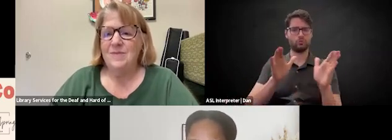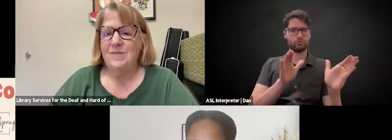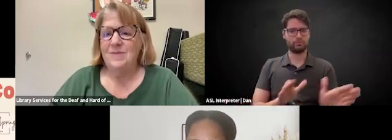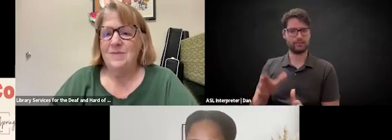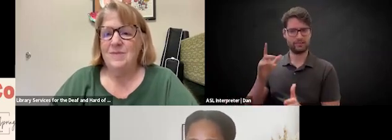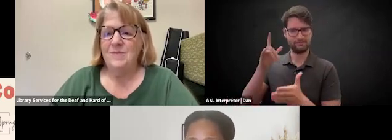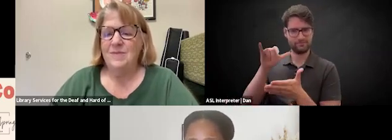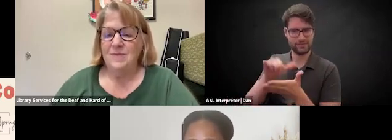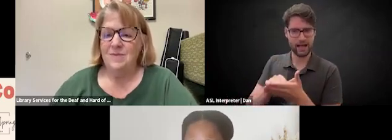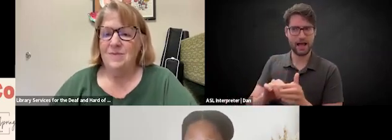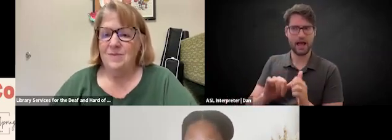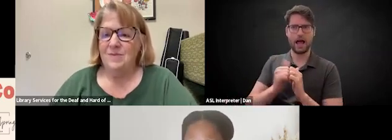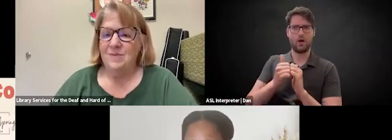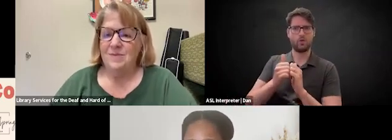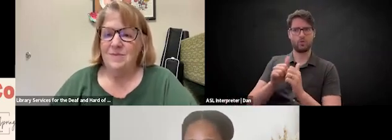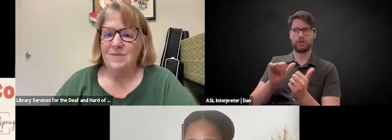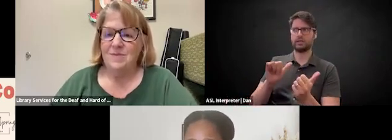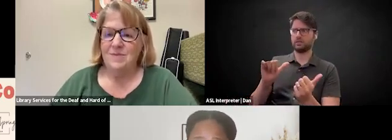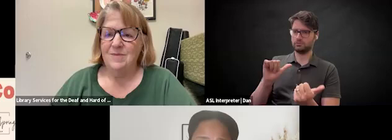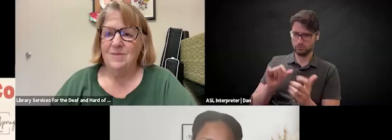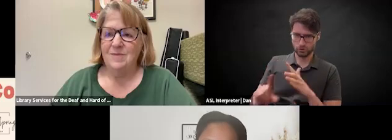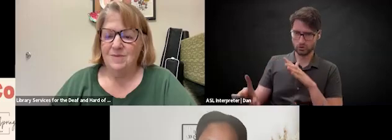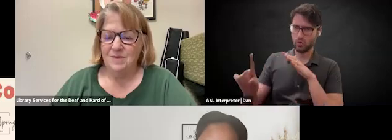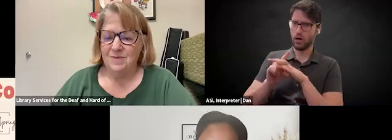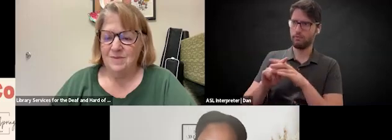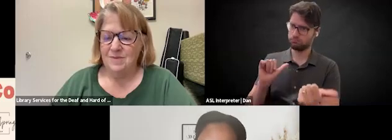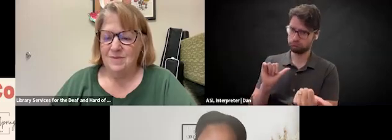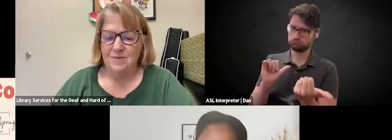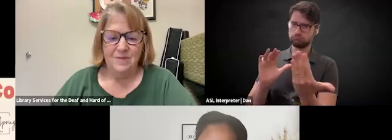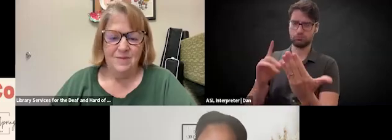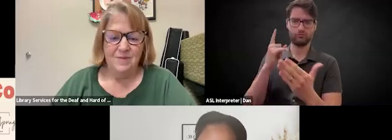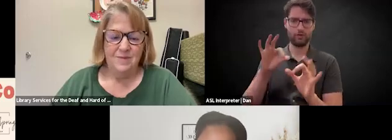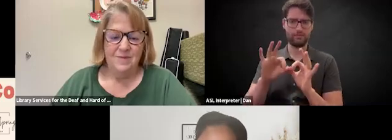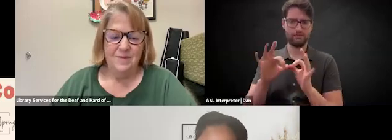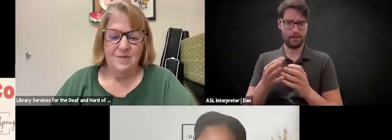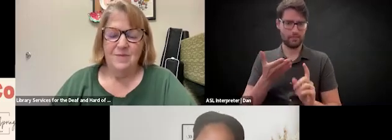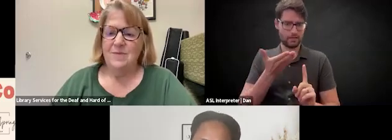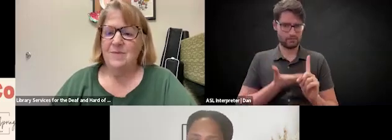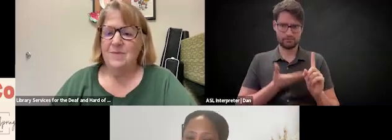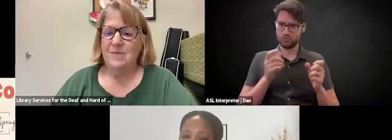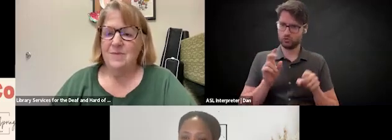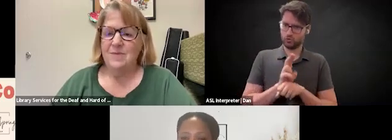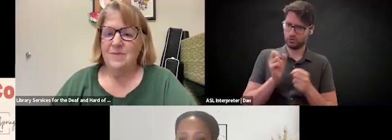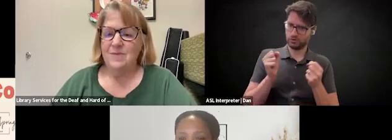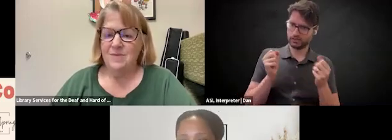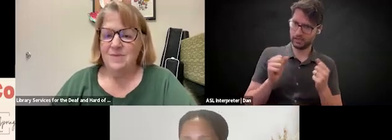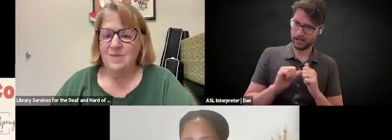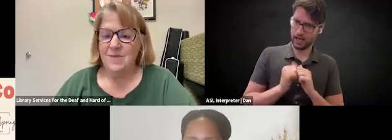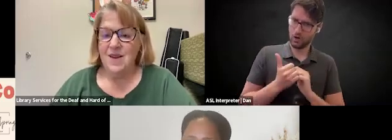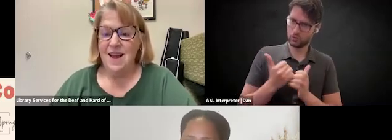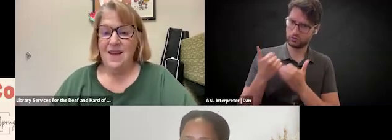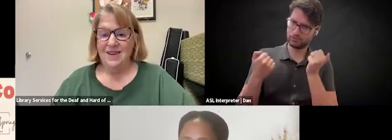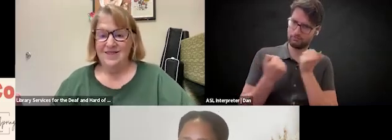um... for our family members that, um... use sign language and communicate in that way. So, all right, Brenda.